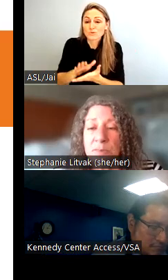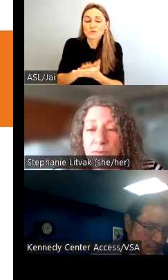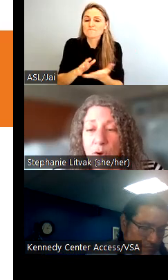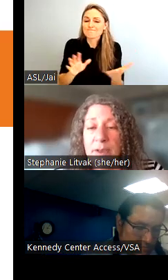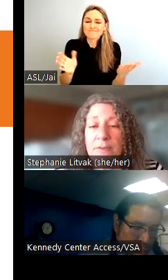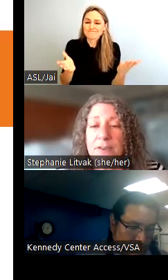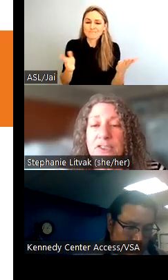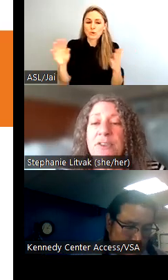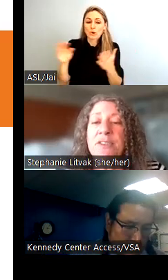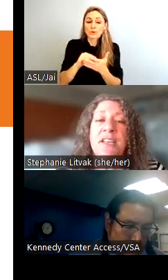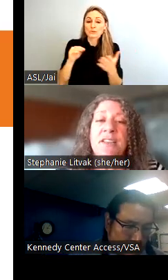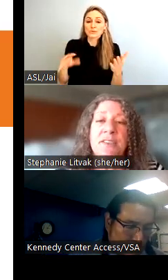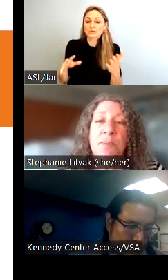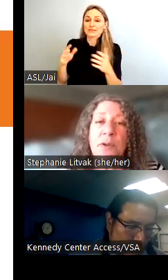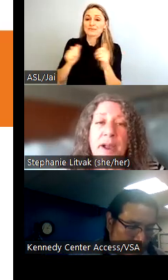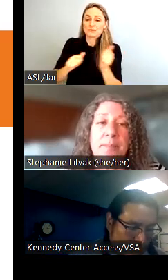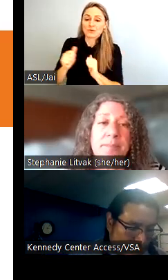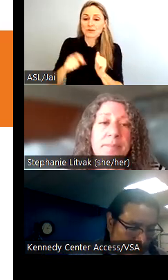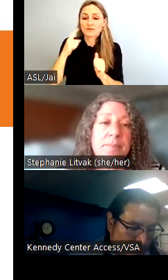performing for students in this program.